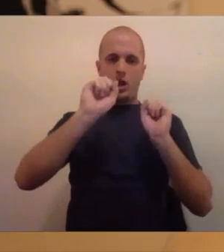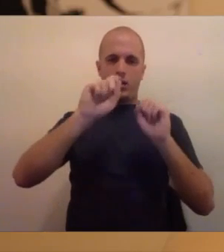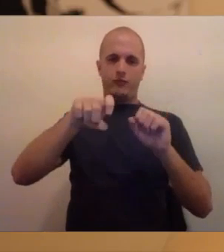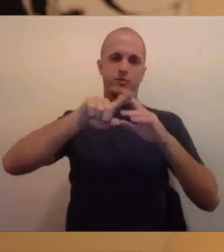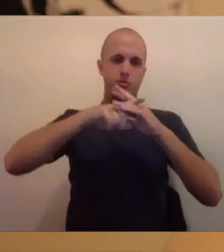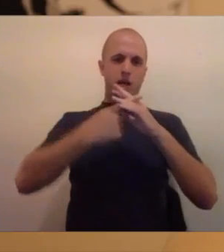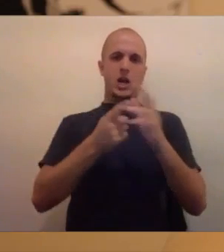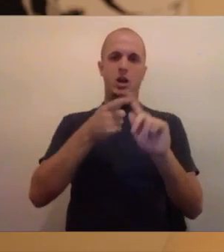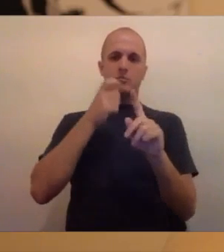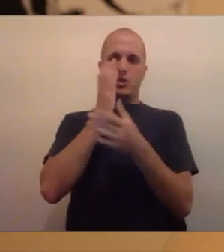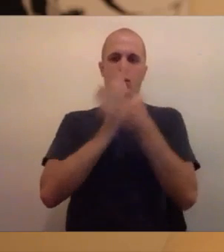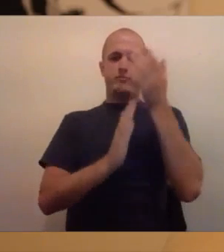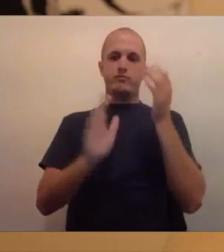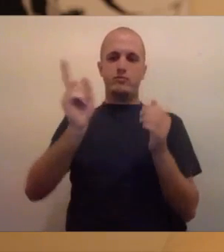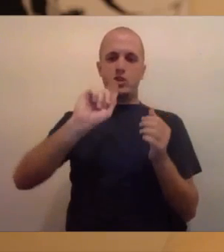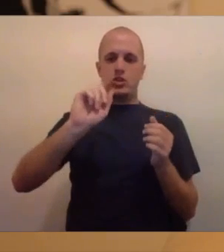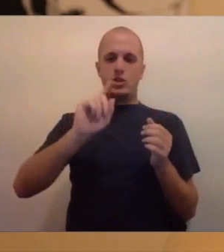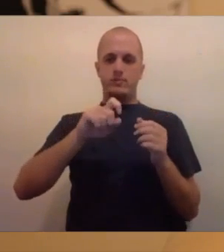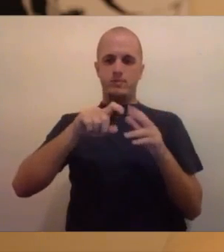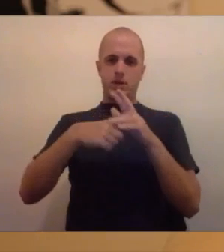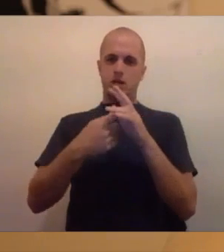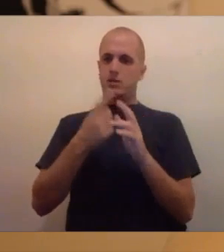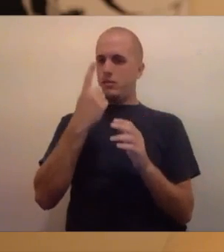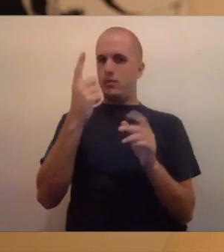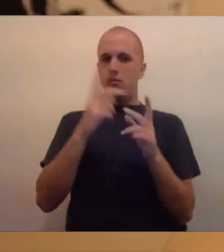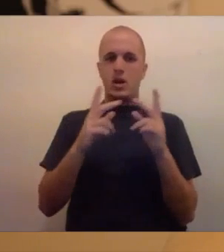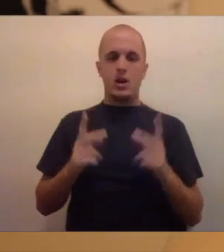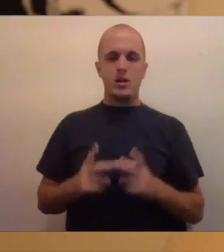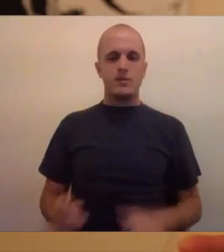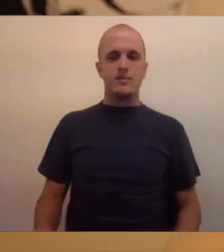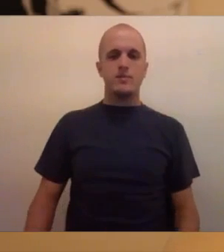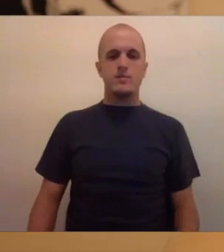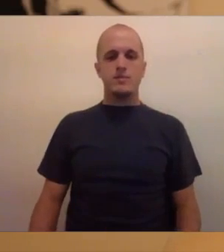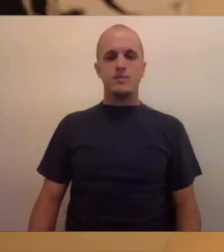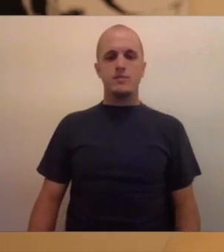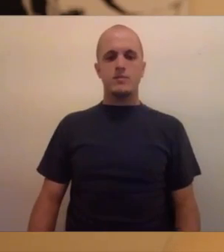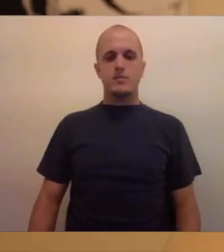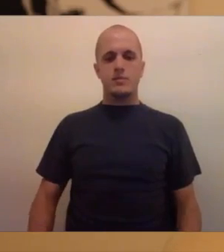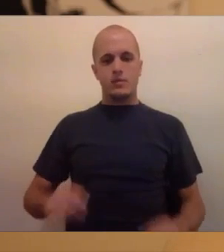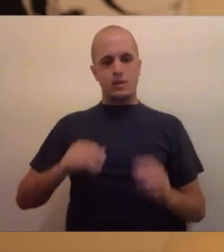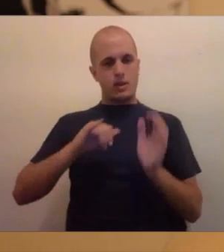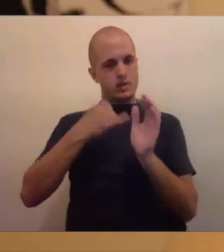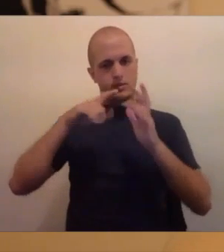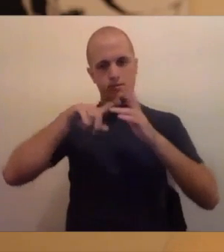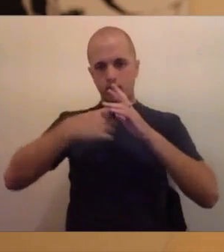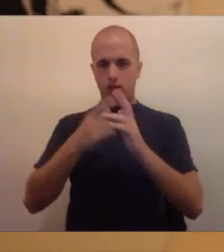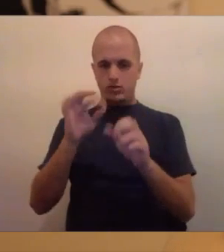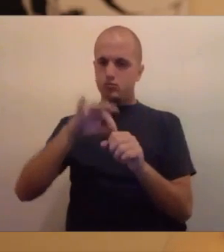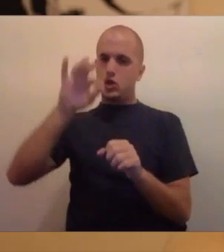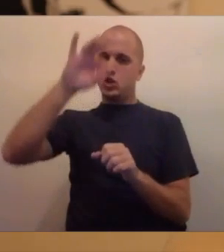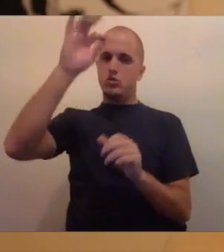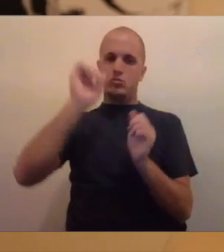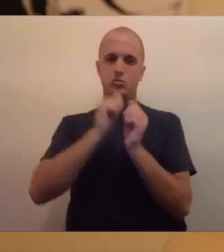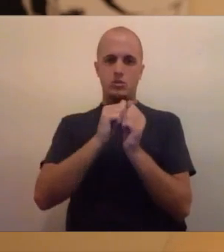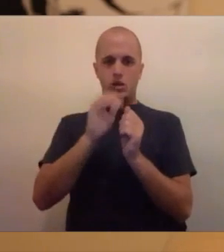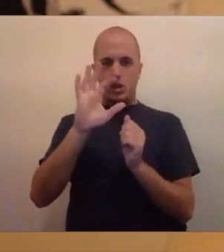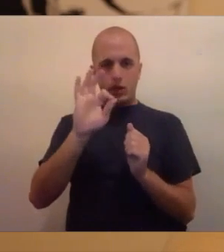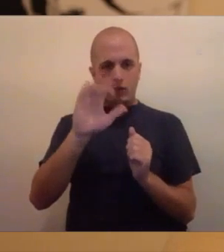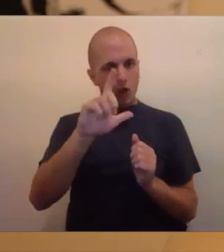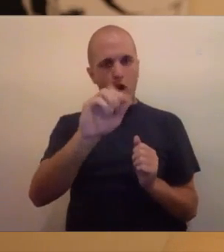spirituality every day. It never ends. But you have to begin from somewhere